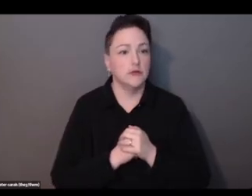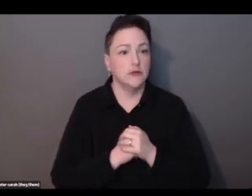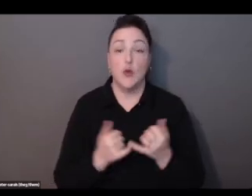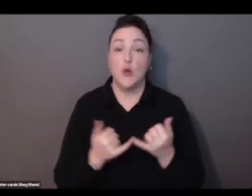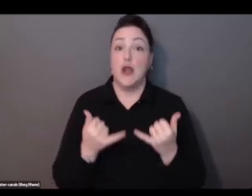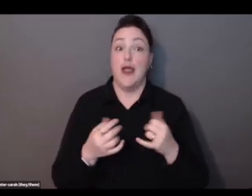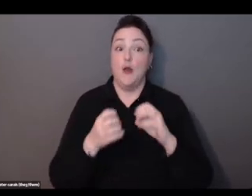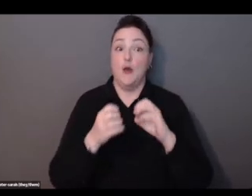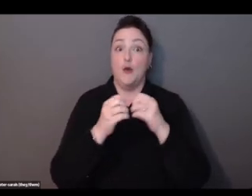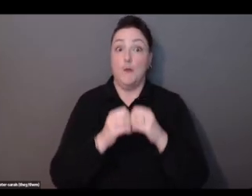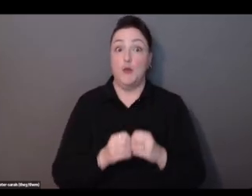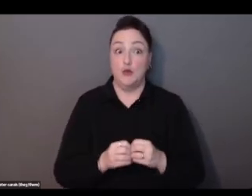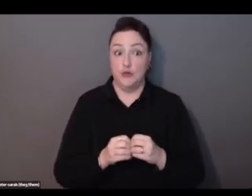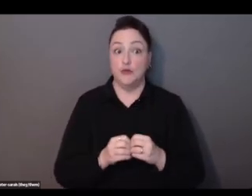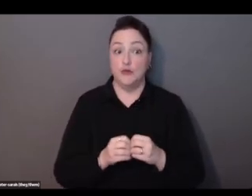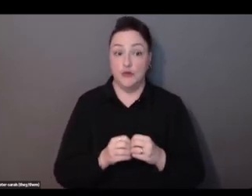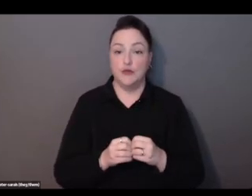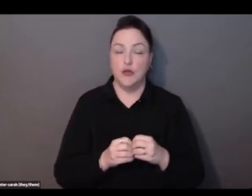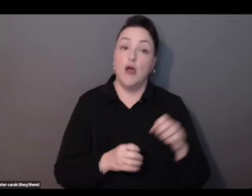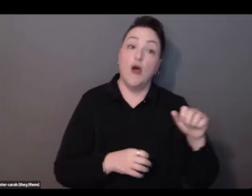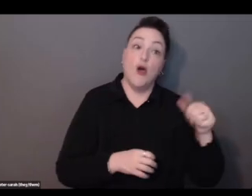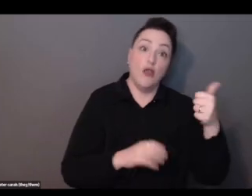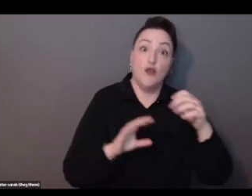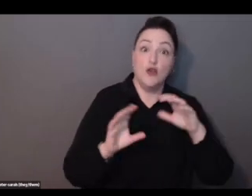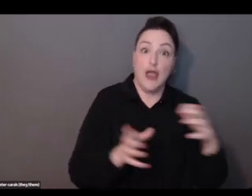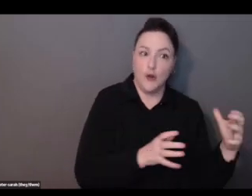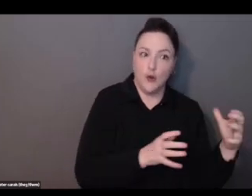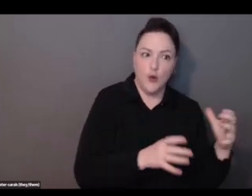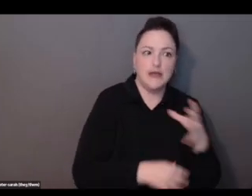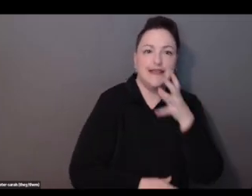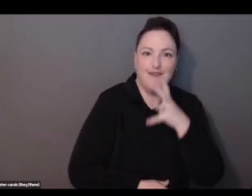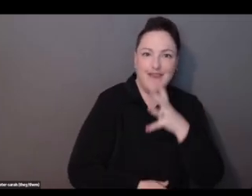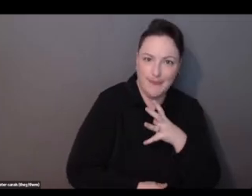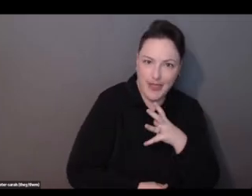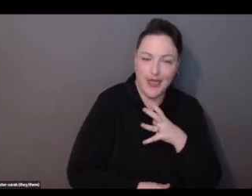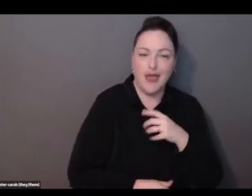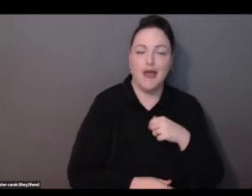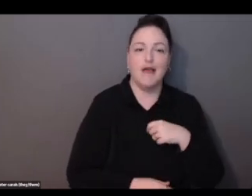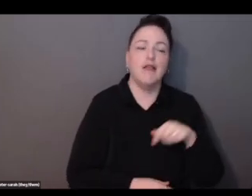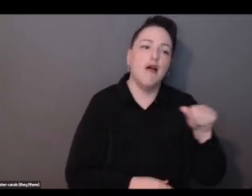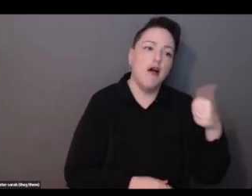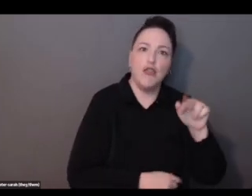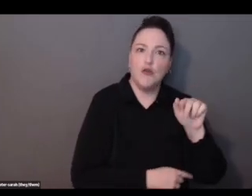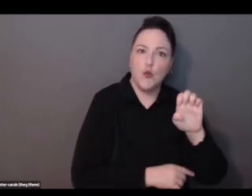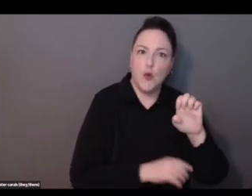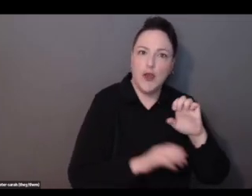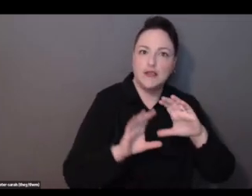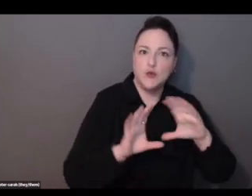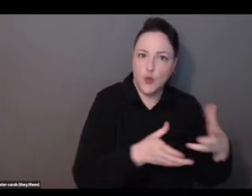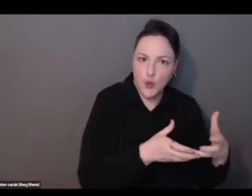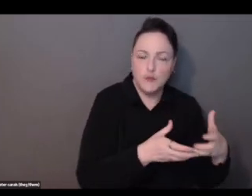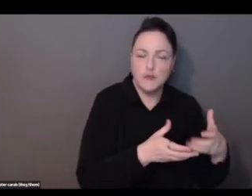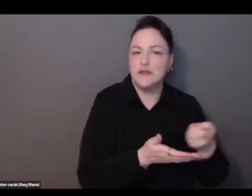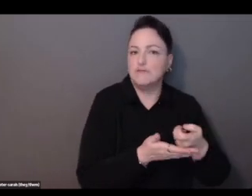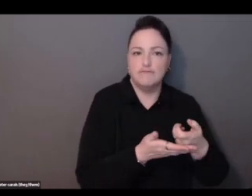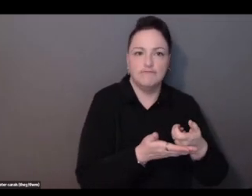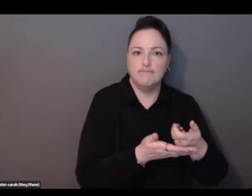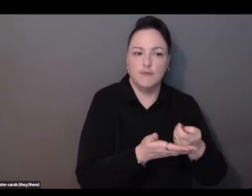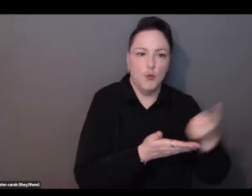to have the other categories, female and other race/ethnicity groups drop out and we only have the Bar graph for